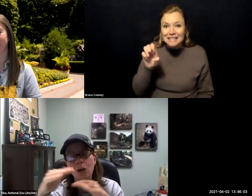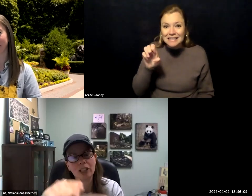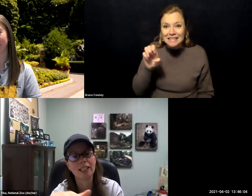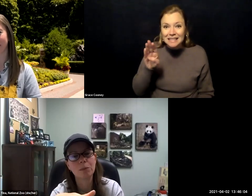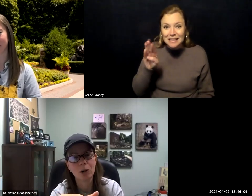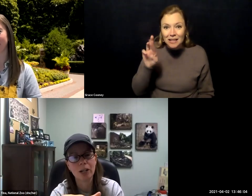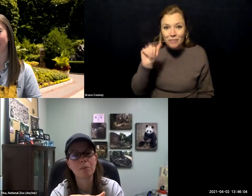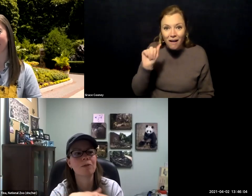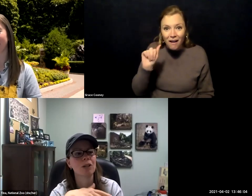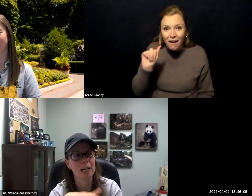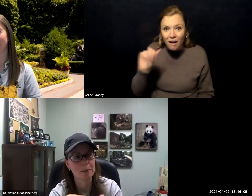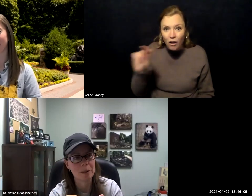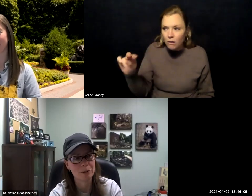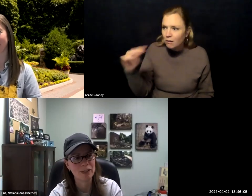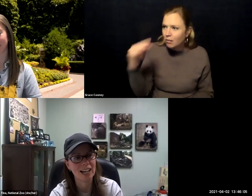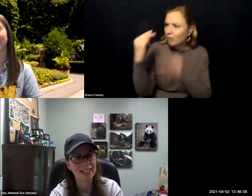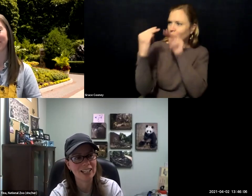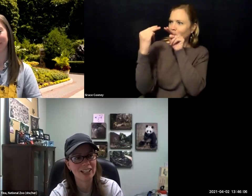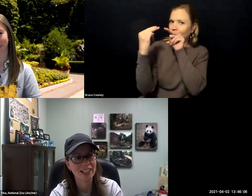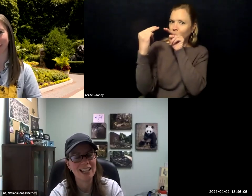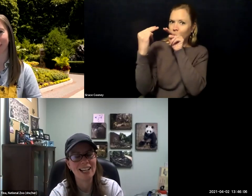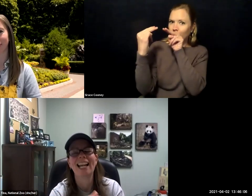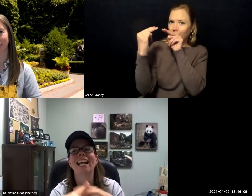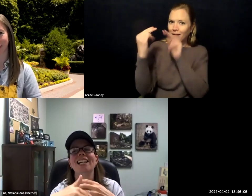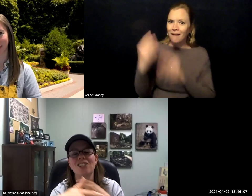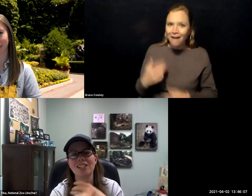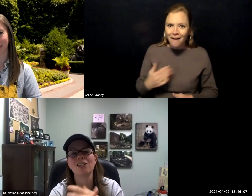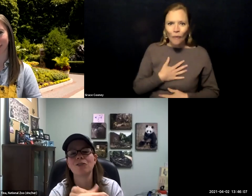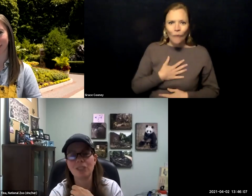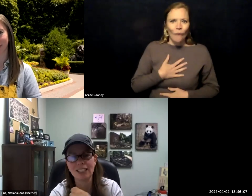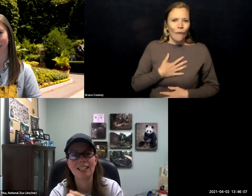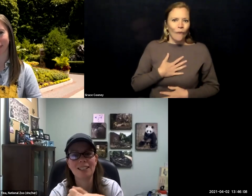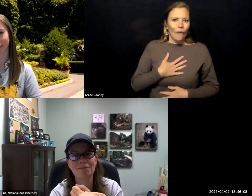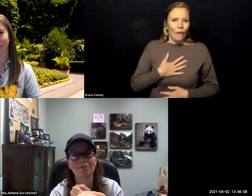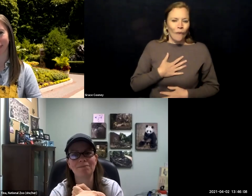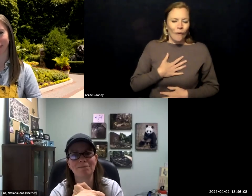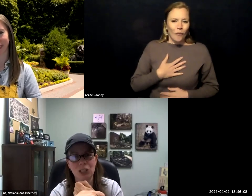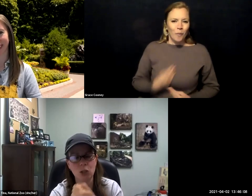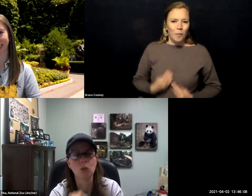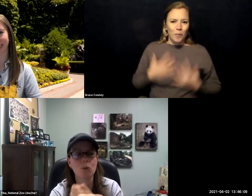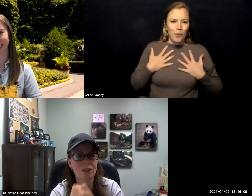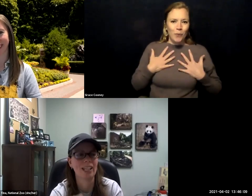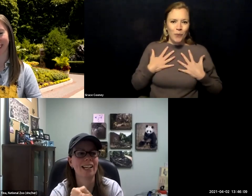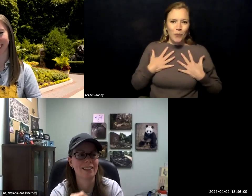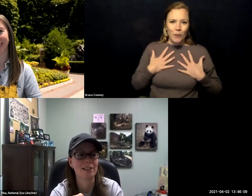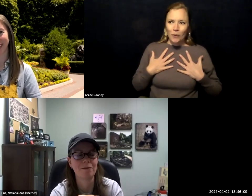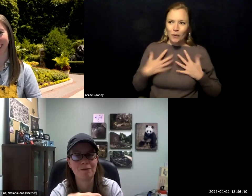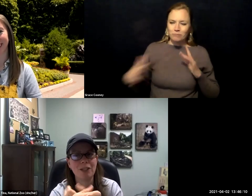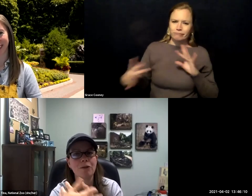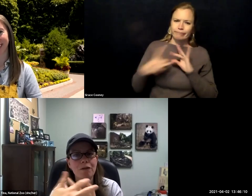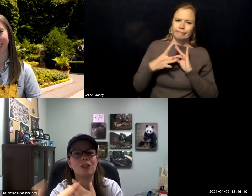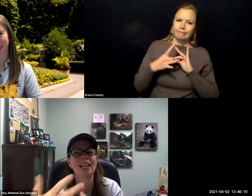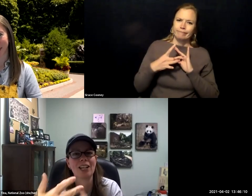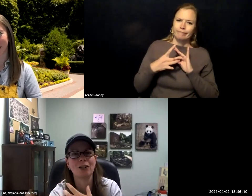early in the morning before a lot of people have gotten here, it's just a really